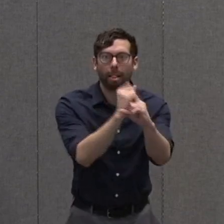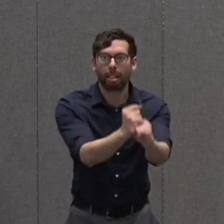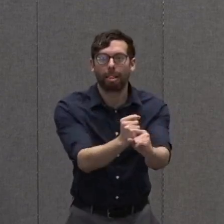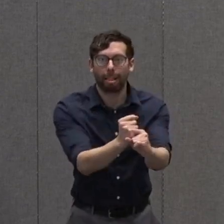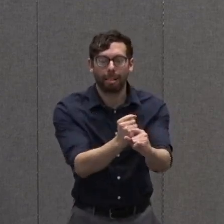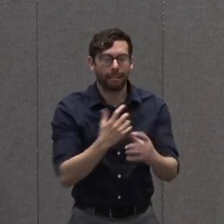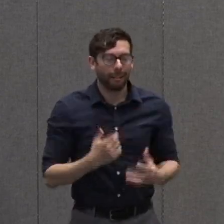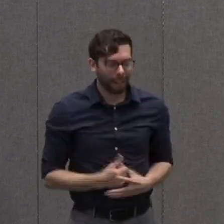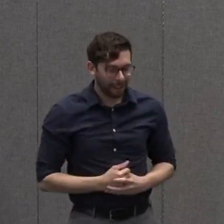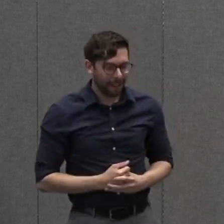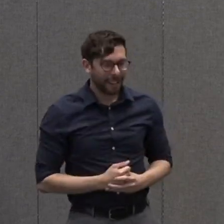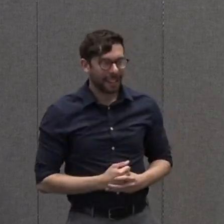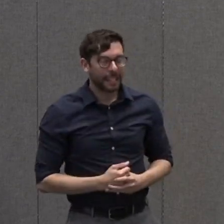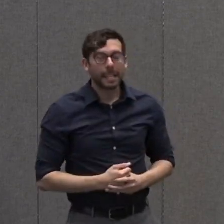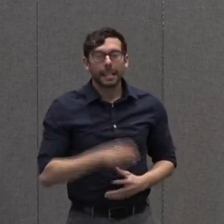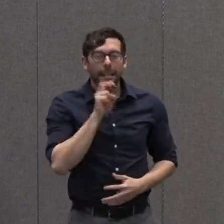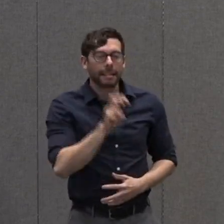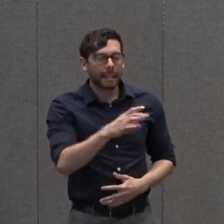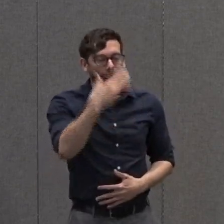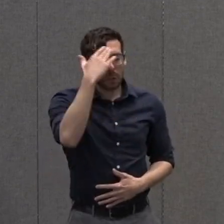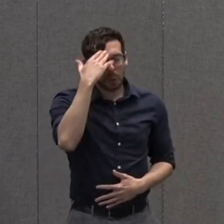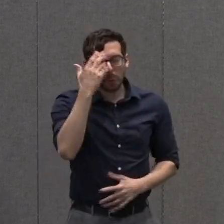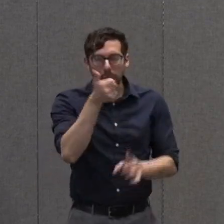She knows she's a movie star, she doesn't wanna go anywhere.